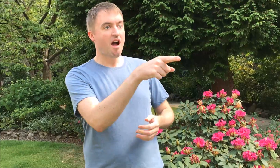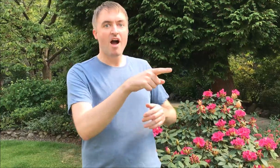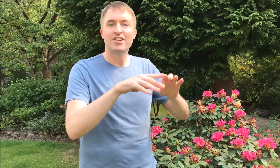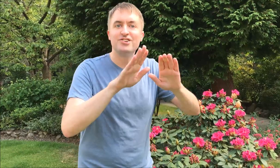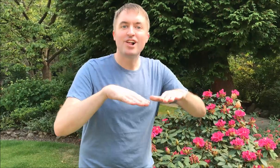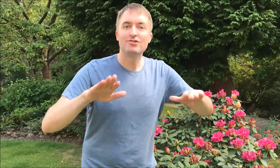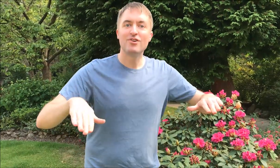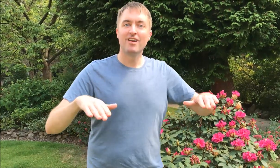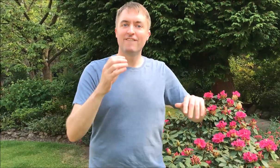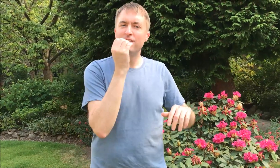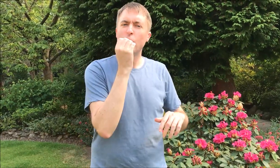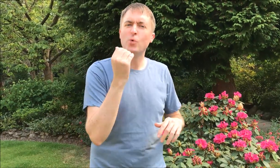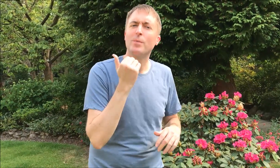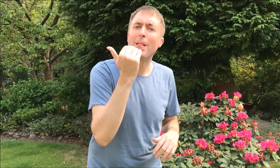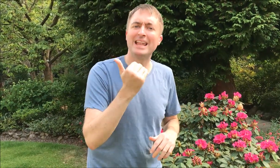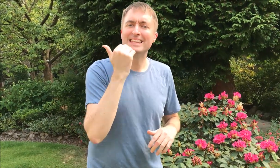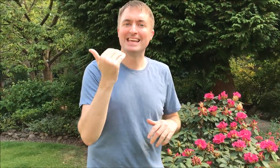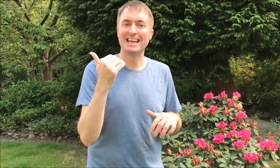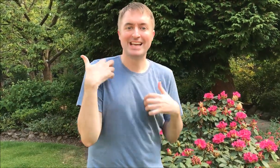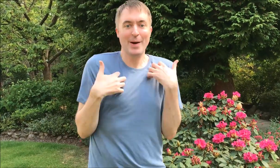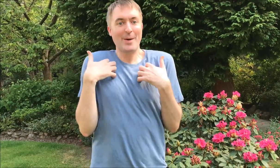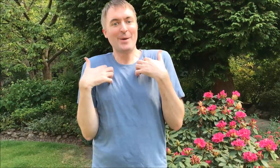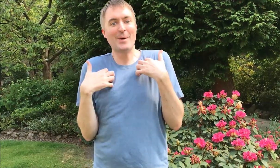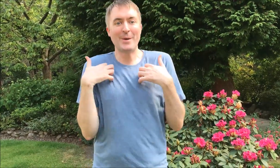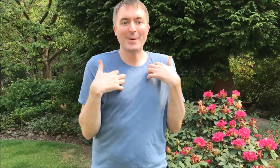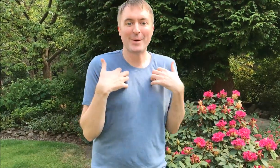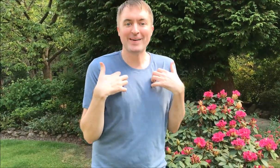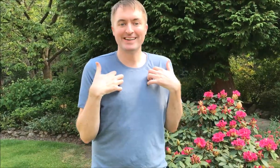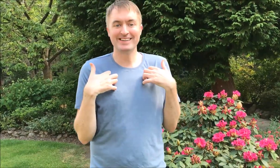I saw children full of food and excitement;